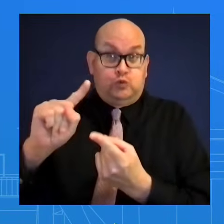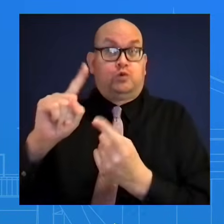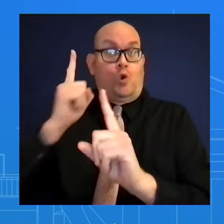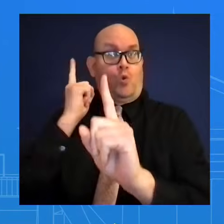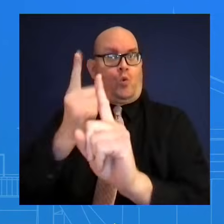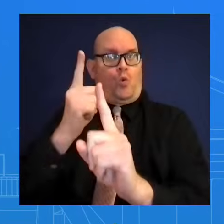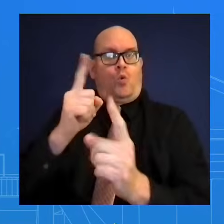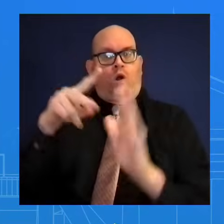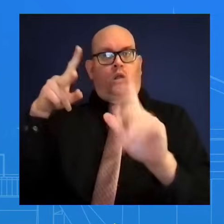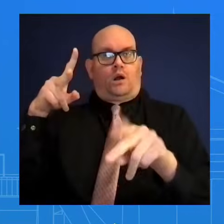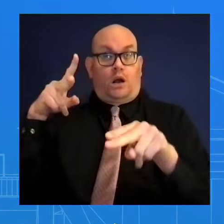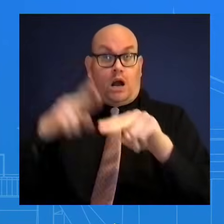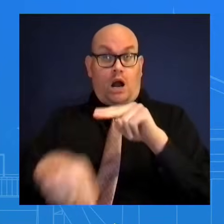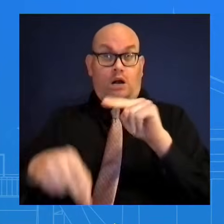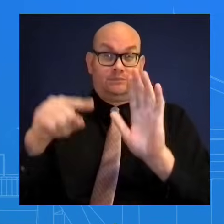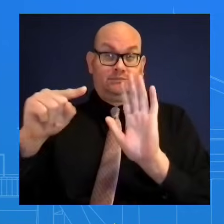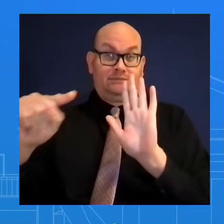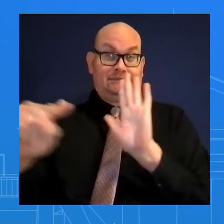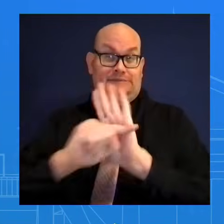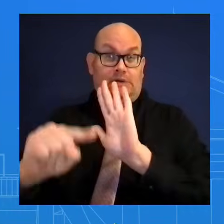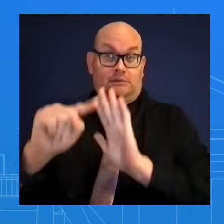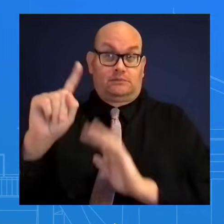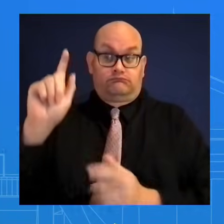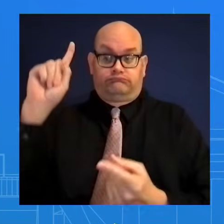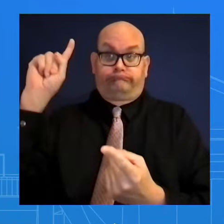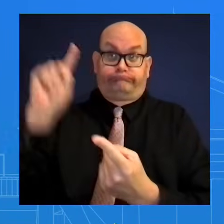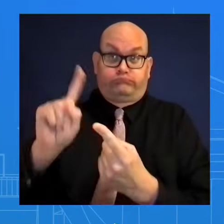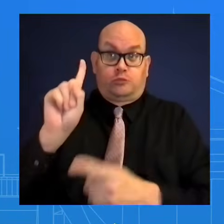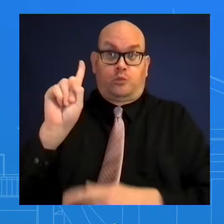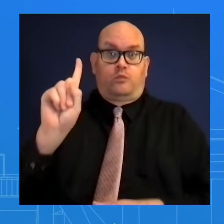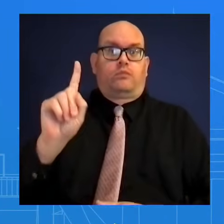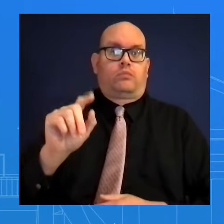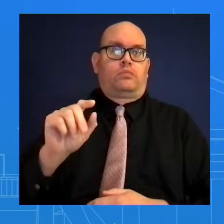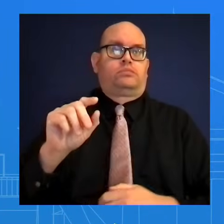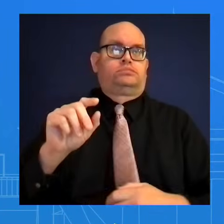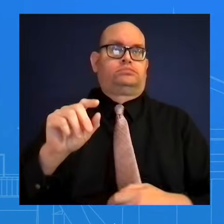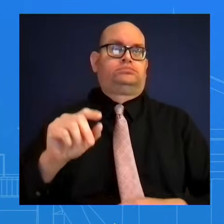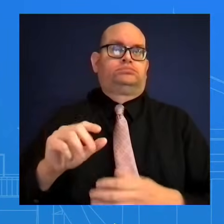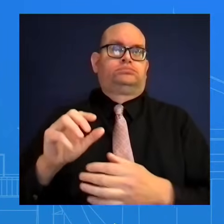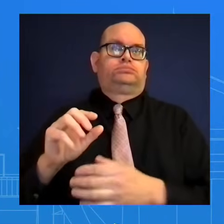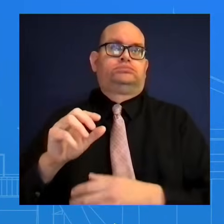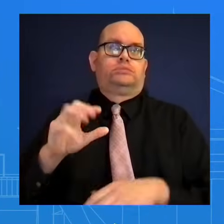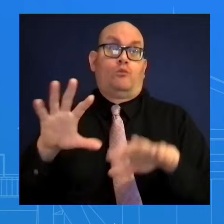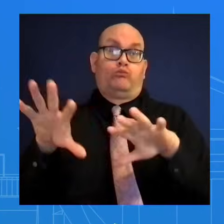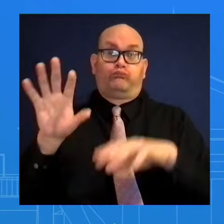$1.7 trillion that he was able to reduce the deficit in his first two years.